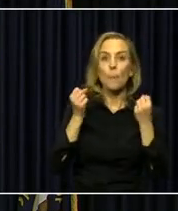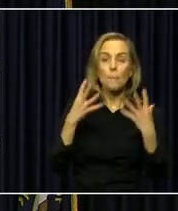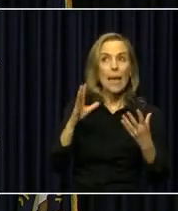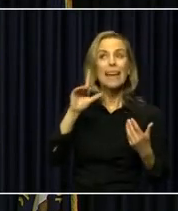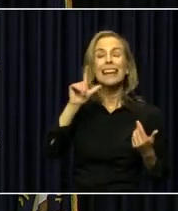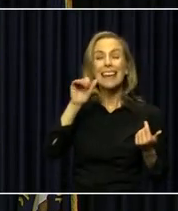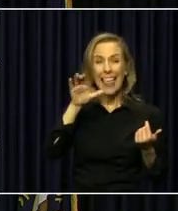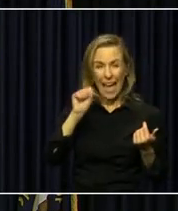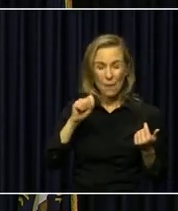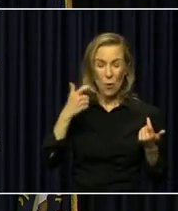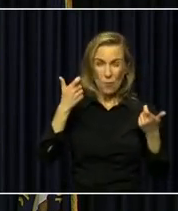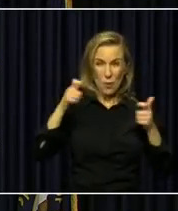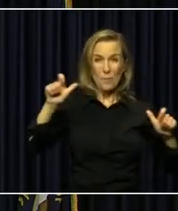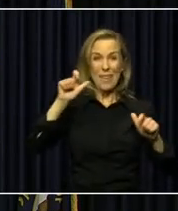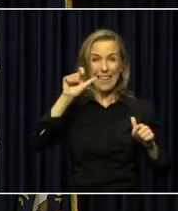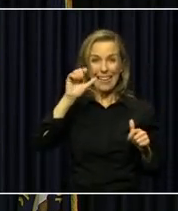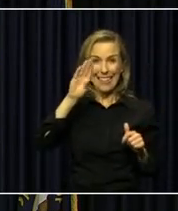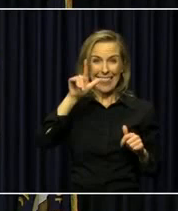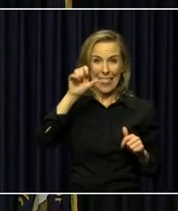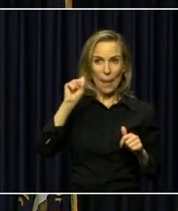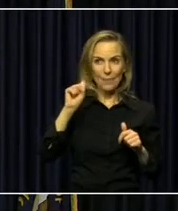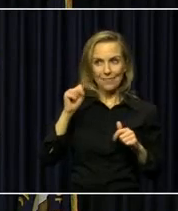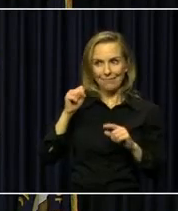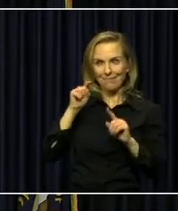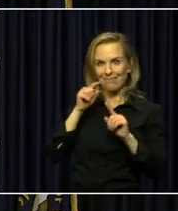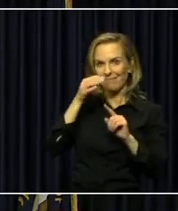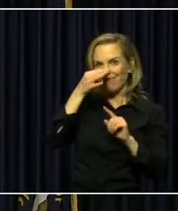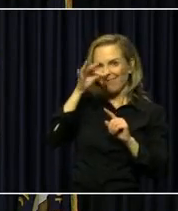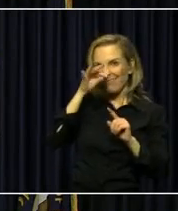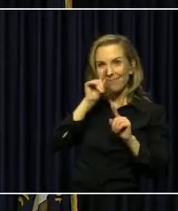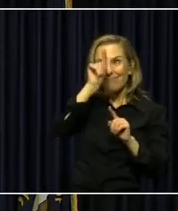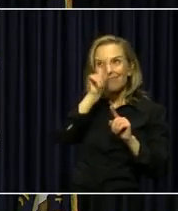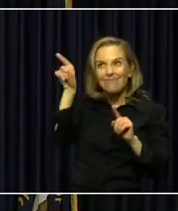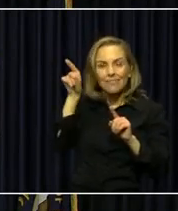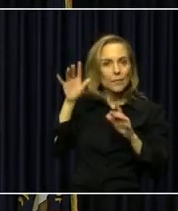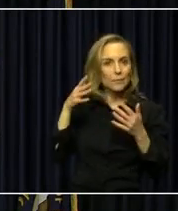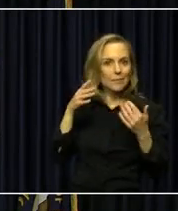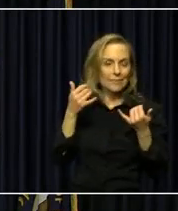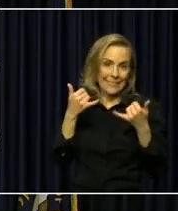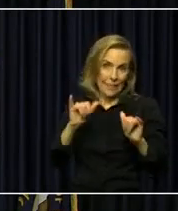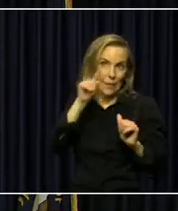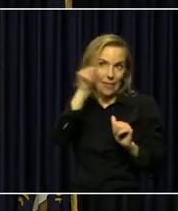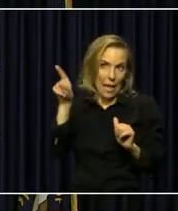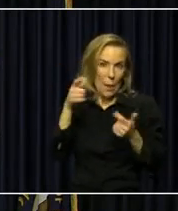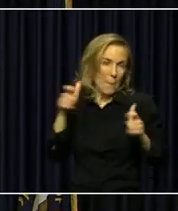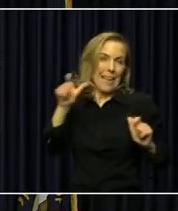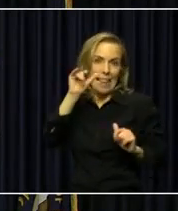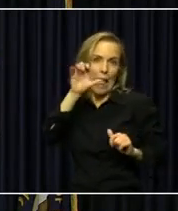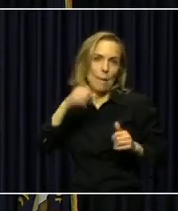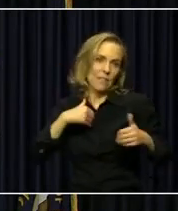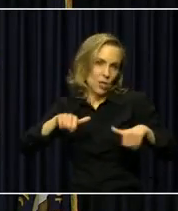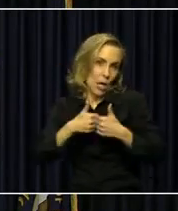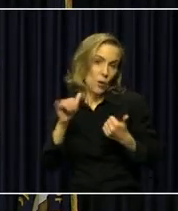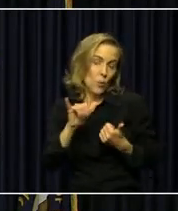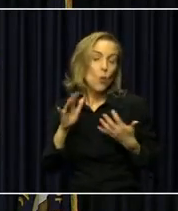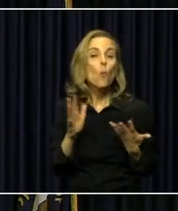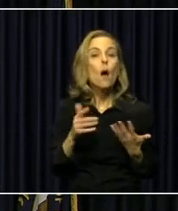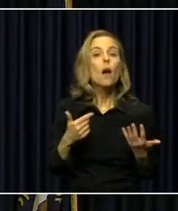THEIR CONTACTS BECAUSE IF YOU CAN PUT A BUBBLE AROUND THAT -- RIGHT? -- AND EVERYBODY SELF-QUARANTINE, THEN WE'RE ABLE